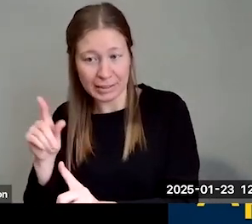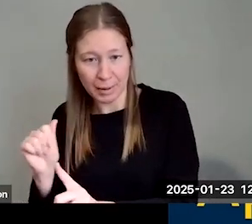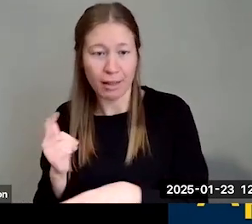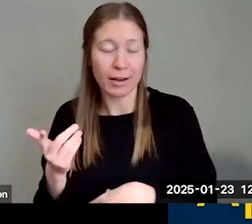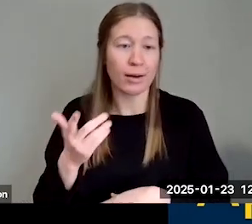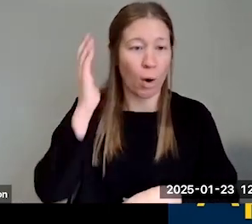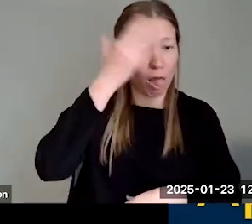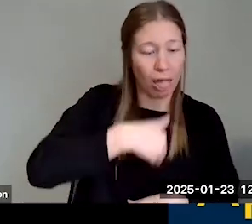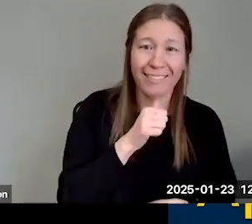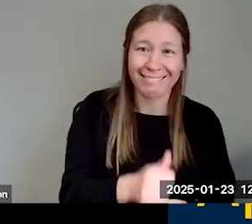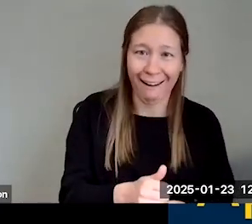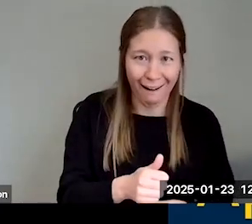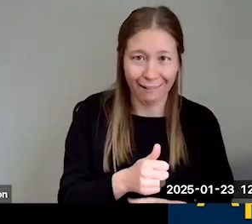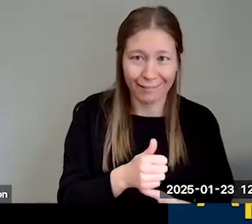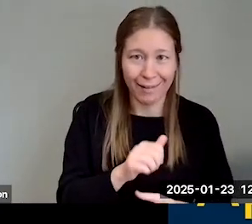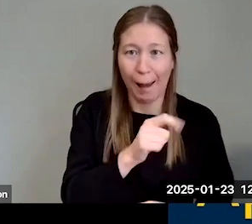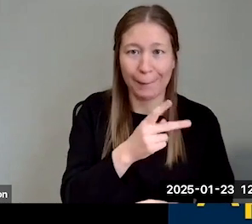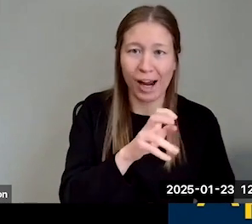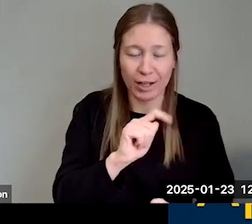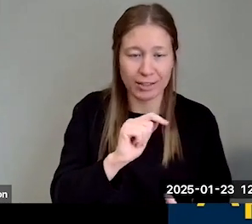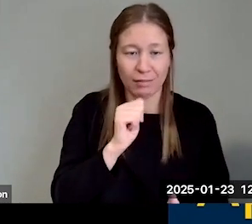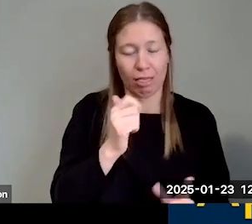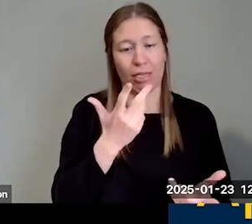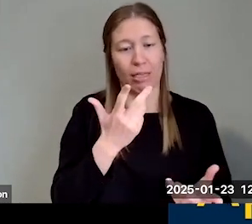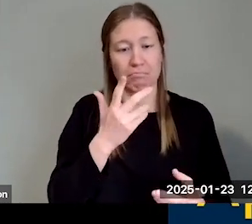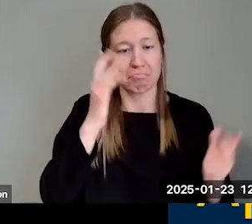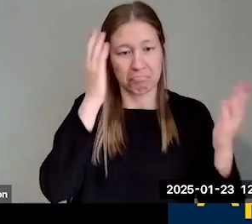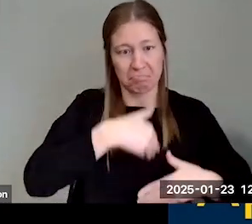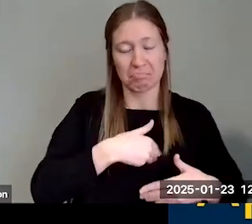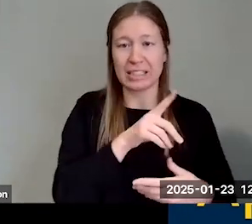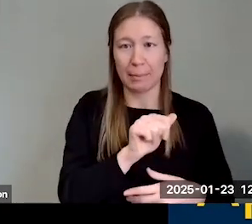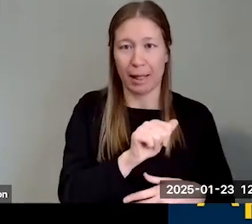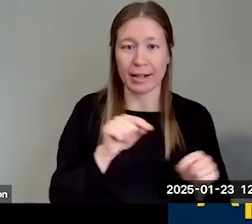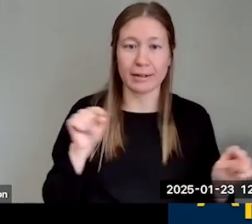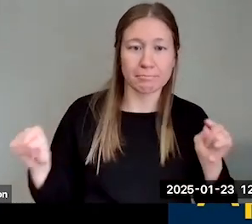For those that may have an apparent and sometimes apparent disability,